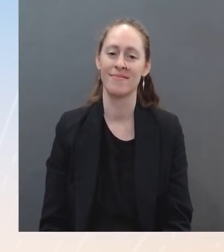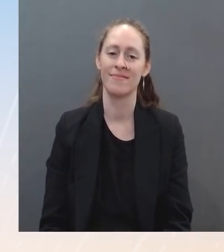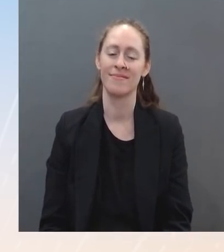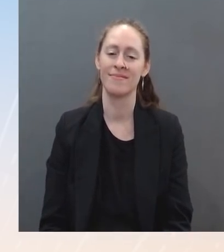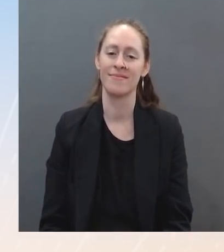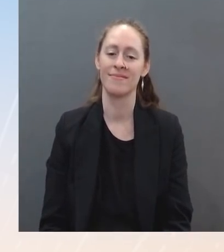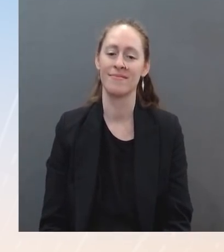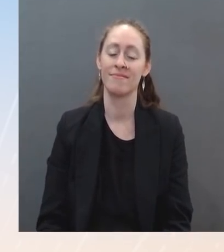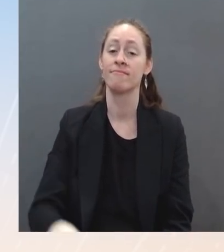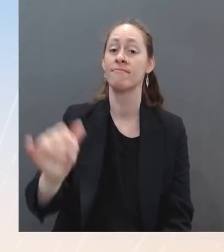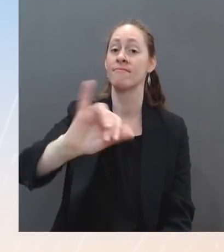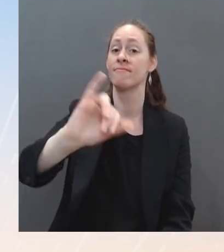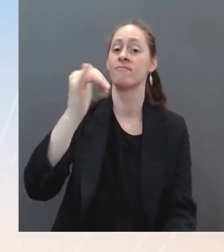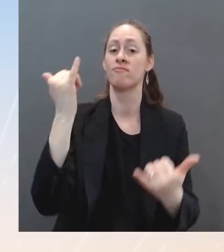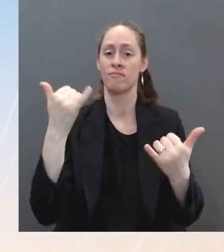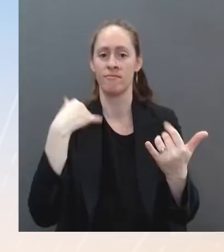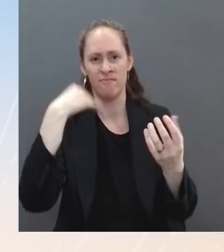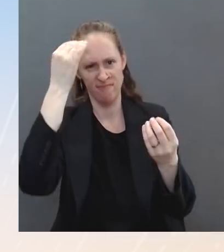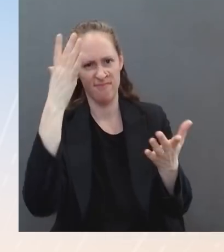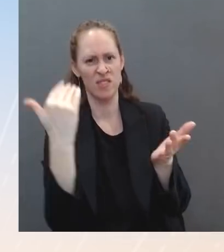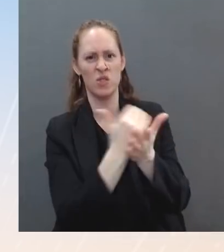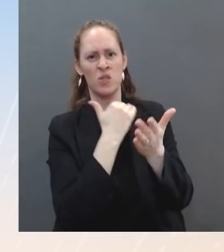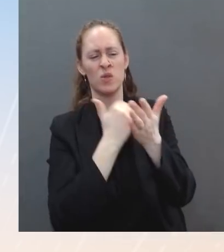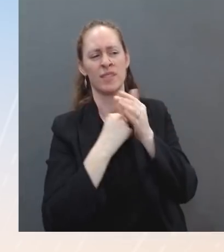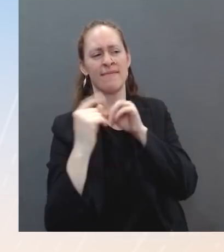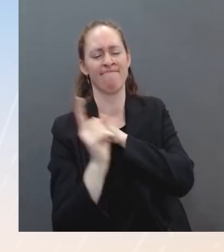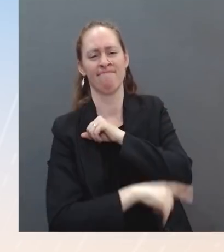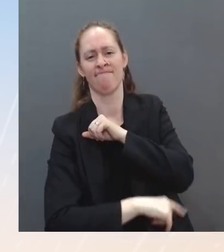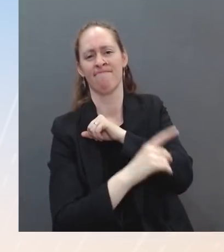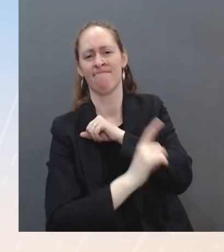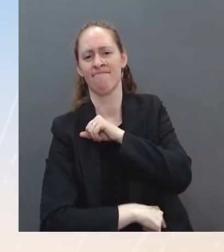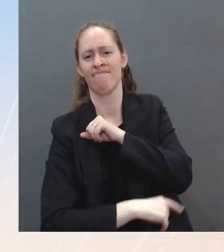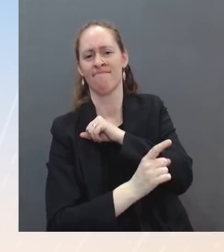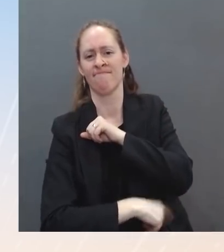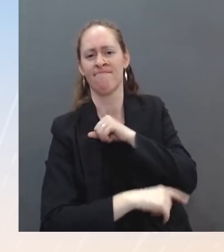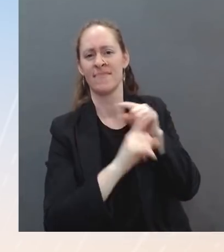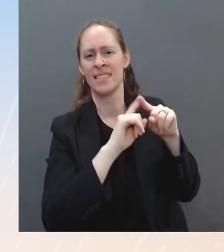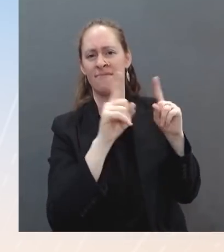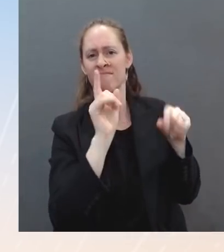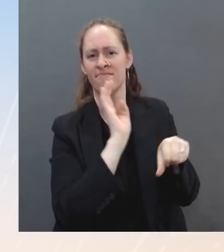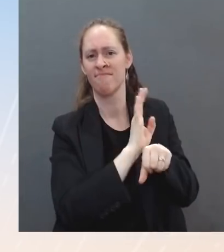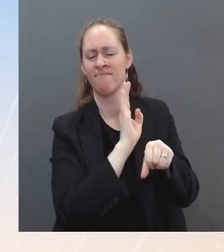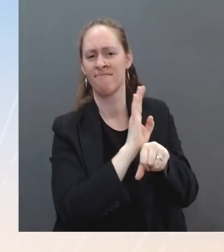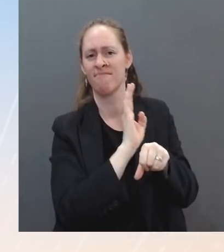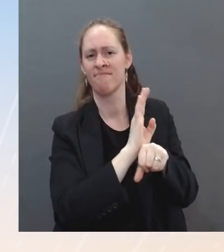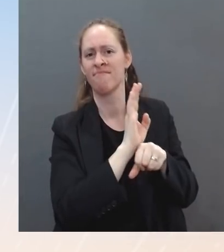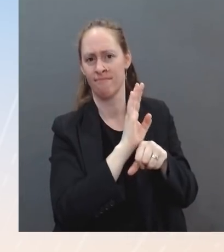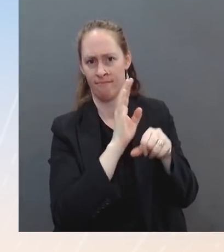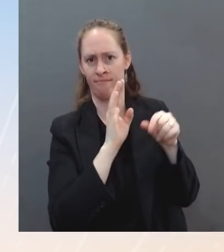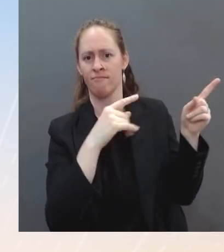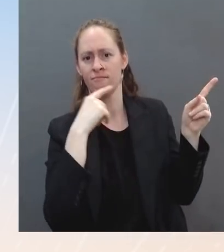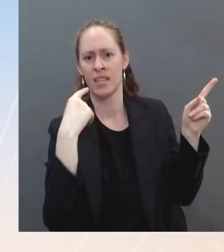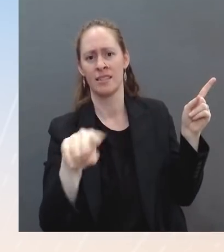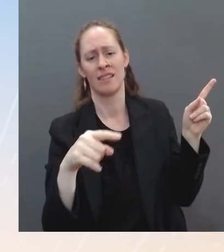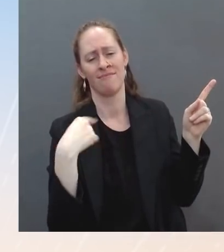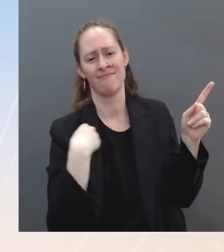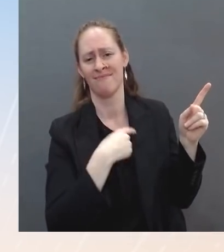We will prevent them from procuring Western technology and evading our severe sanctions. We're also expanding our sanctions authority to target additional sectors